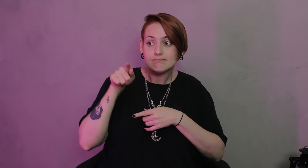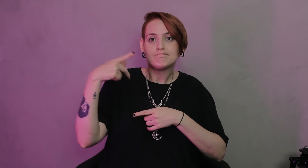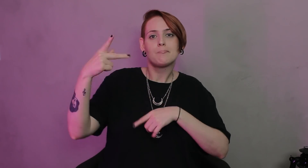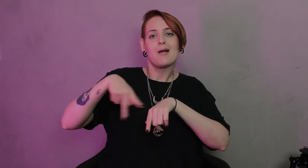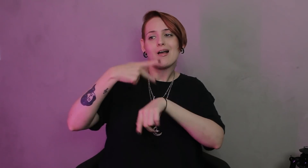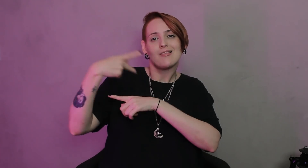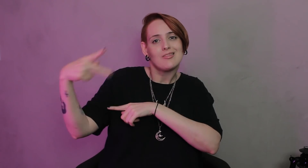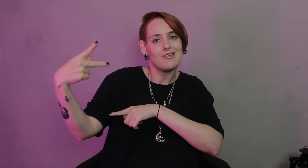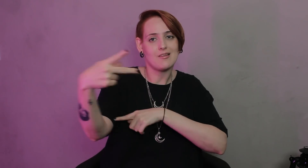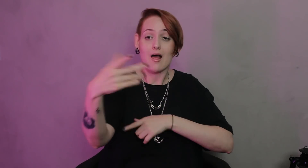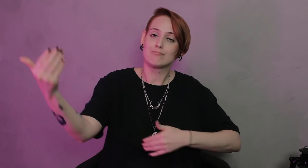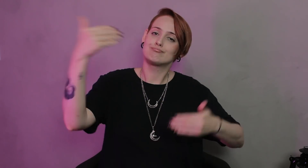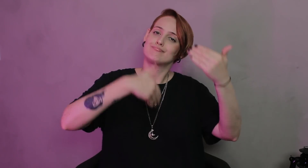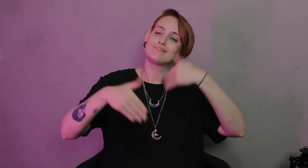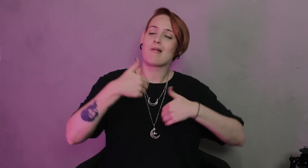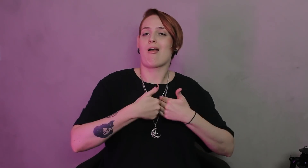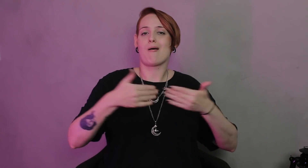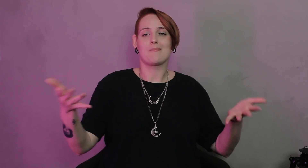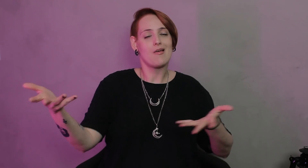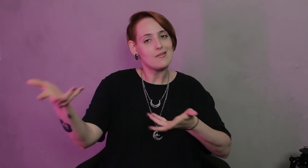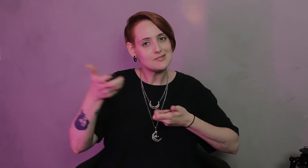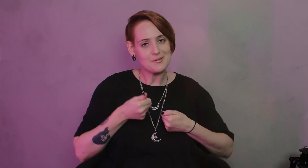in their home countries.